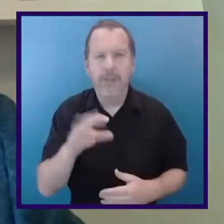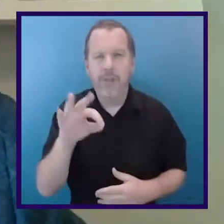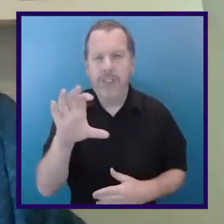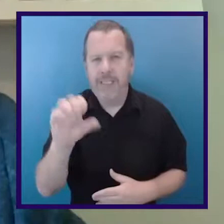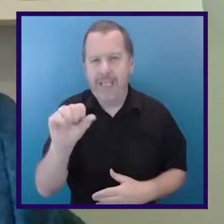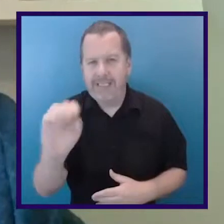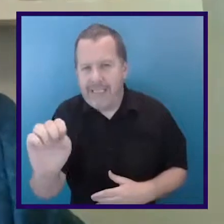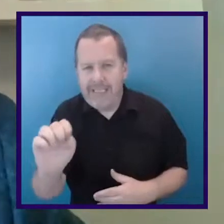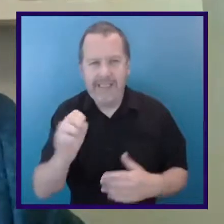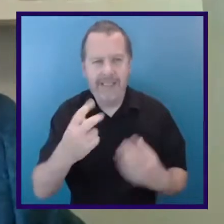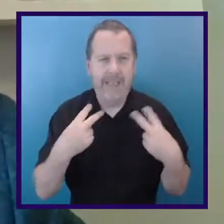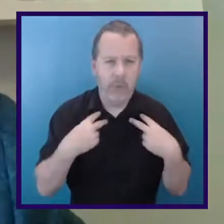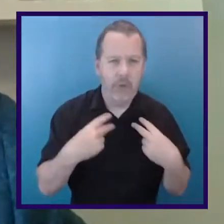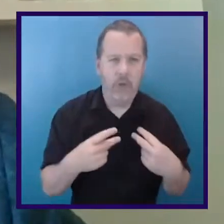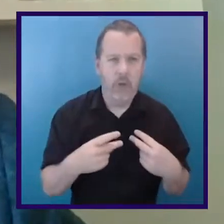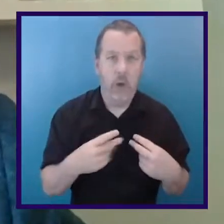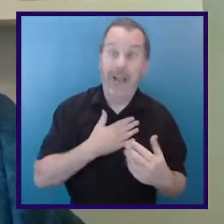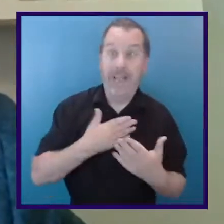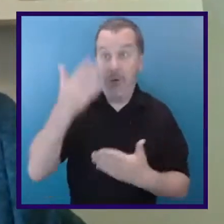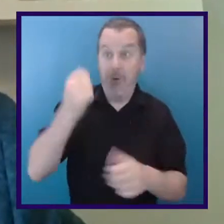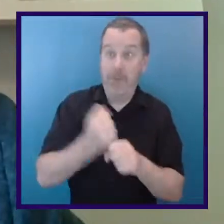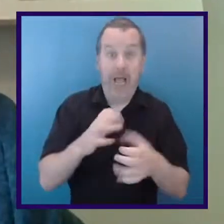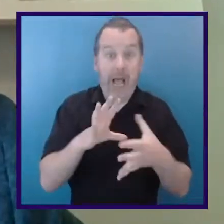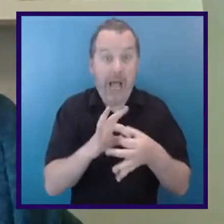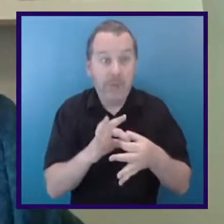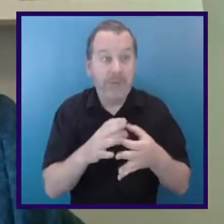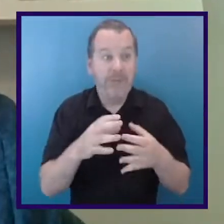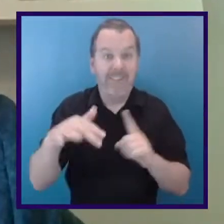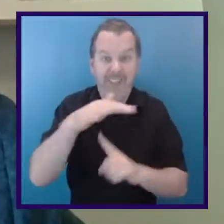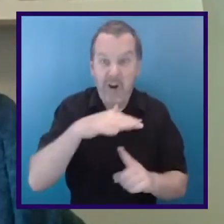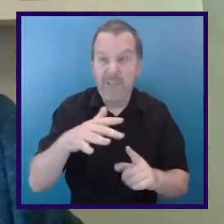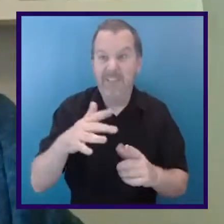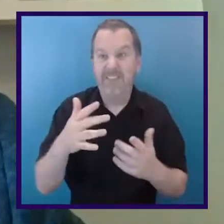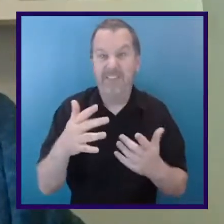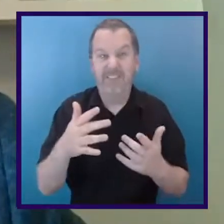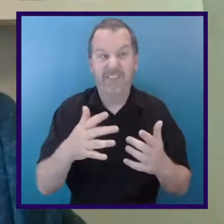I don't think any of them will come and tell you it's about household chores and the environment,